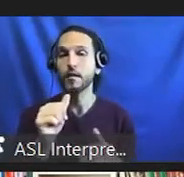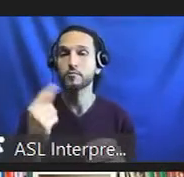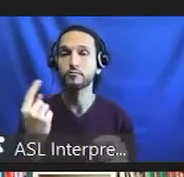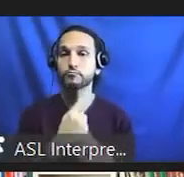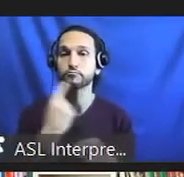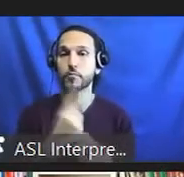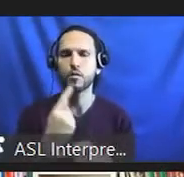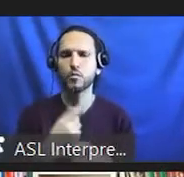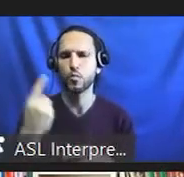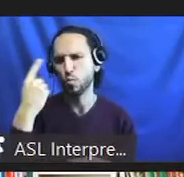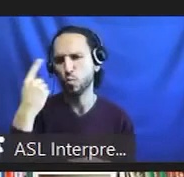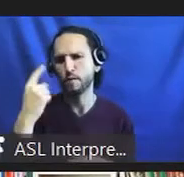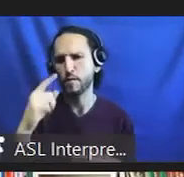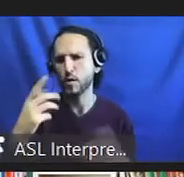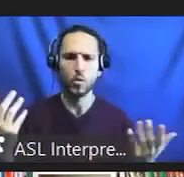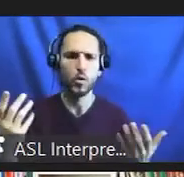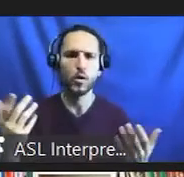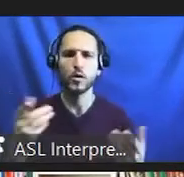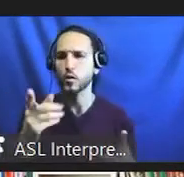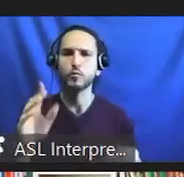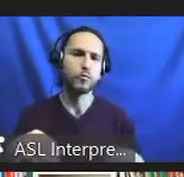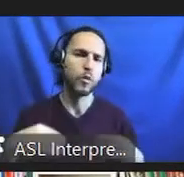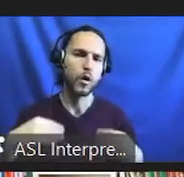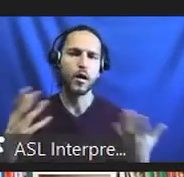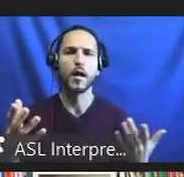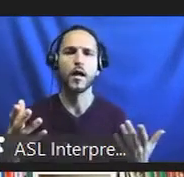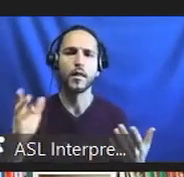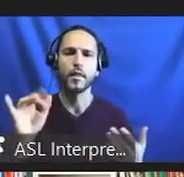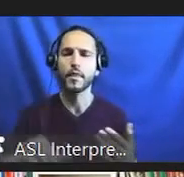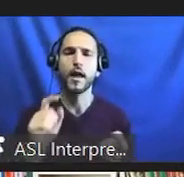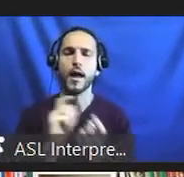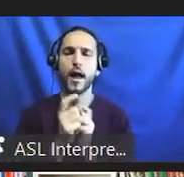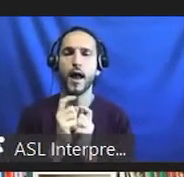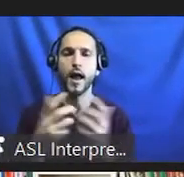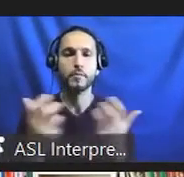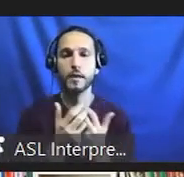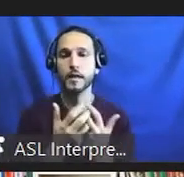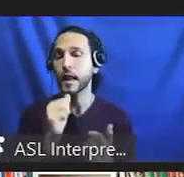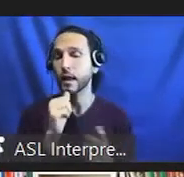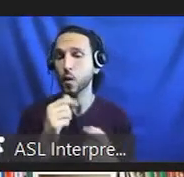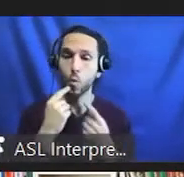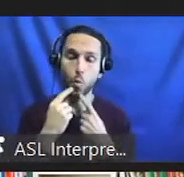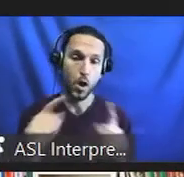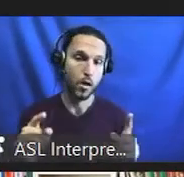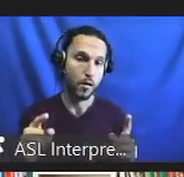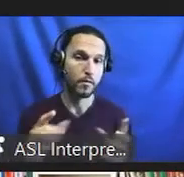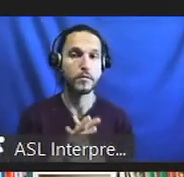If you provide the accommodation and it doesn't work or doesn't work very well,